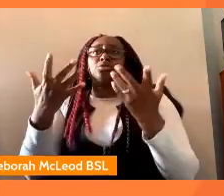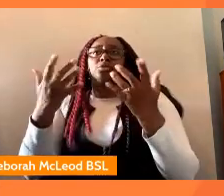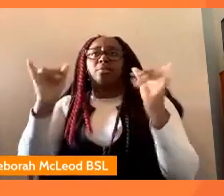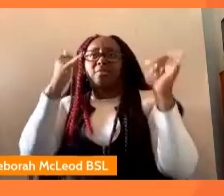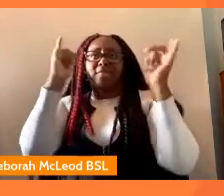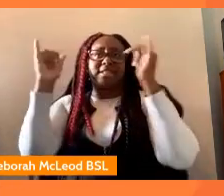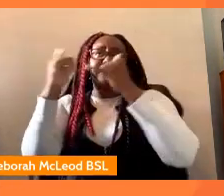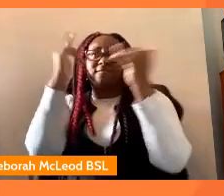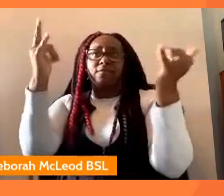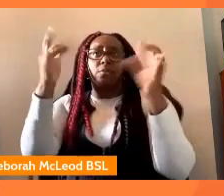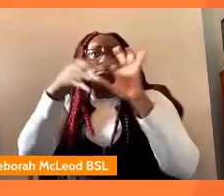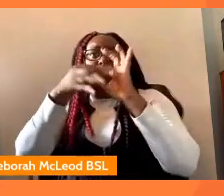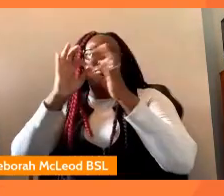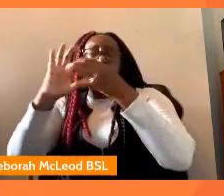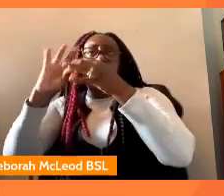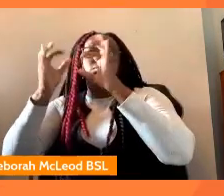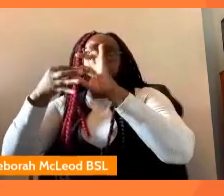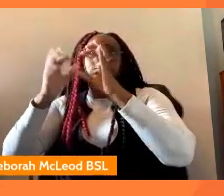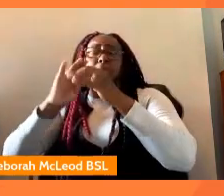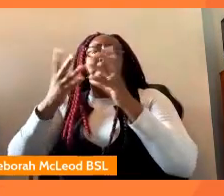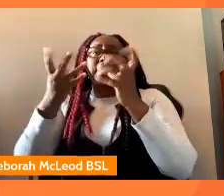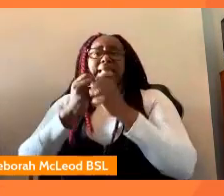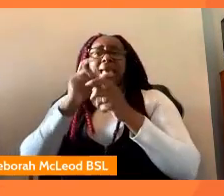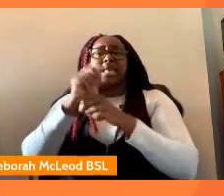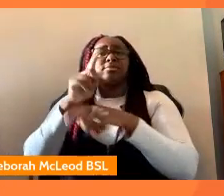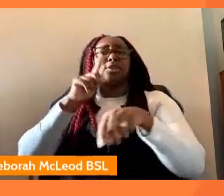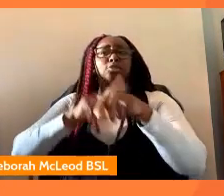to create, Time Travel Tram, an immersive experience that would